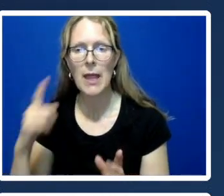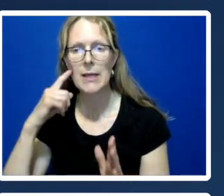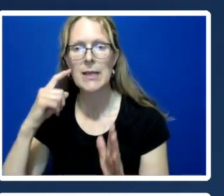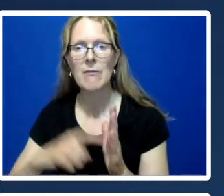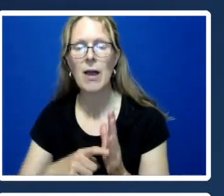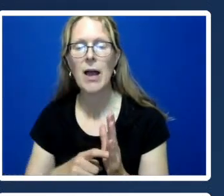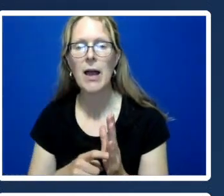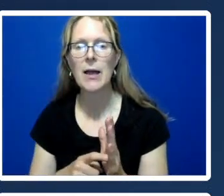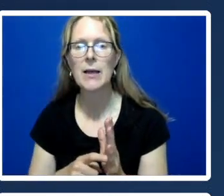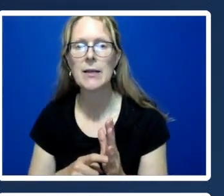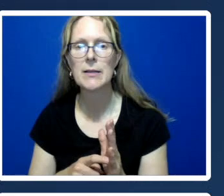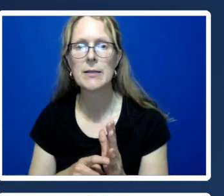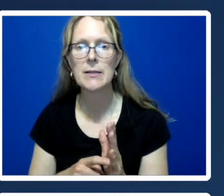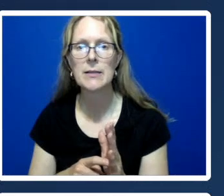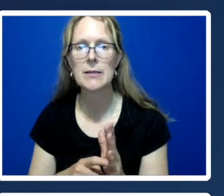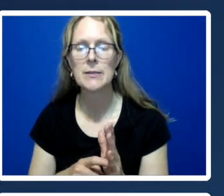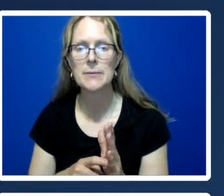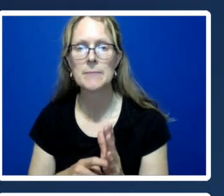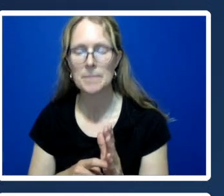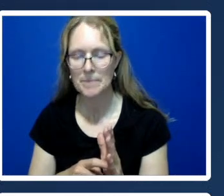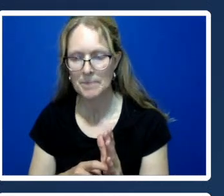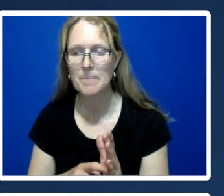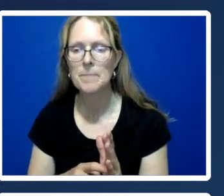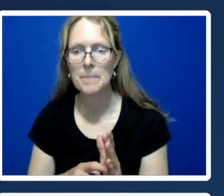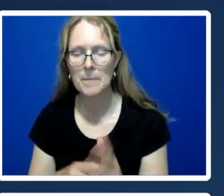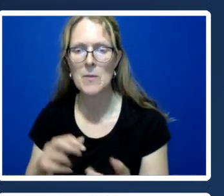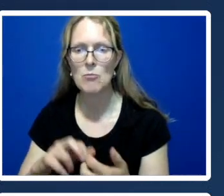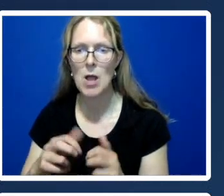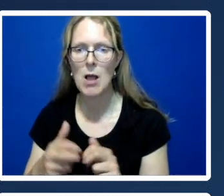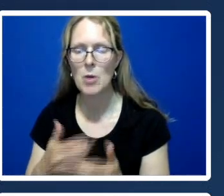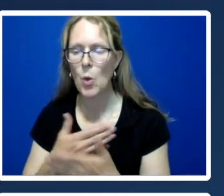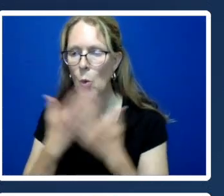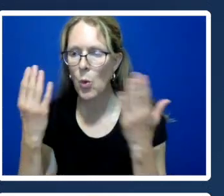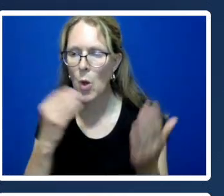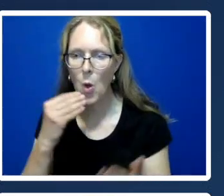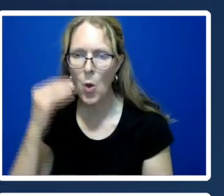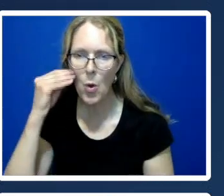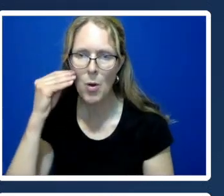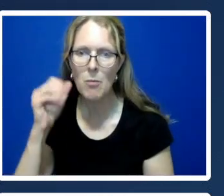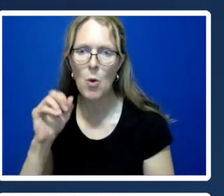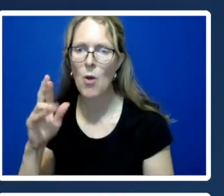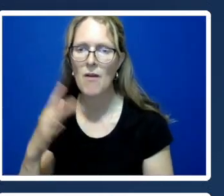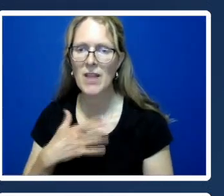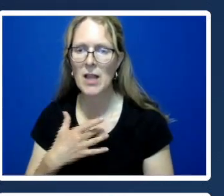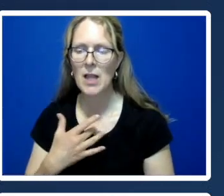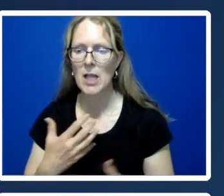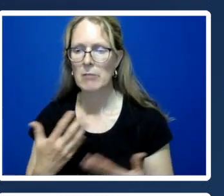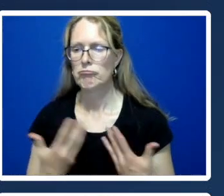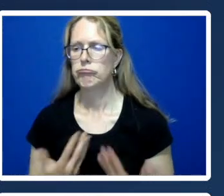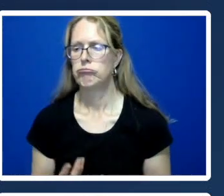homelessness and feeling left out if you're a teen. And so, they developed a compassion